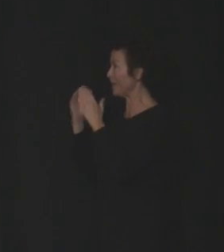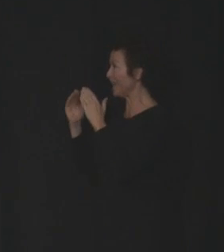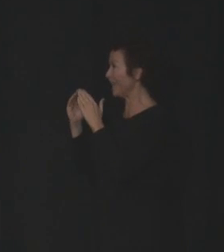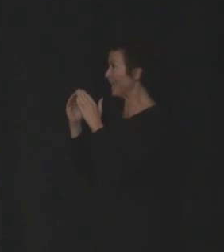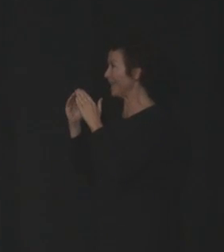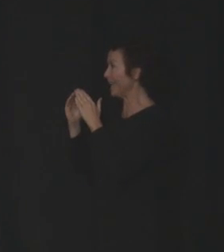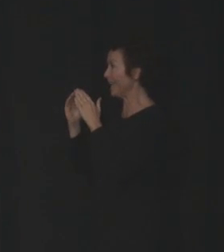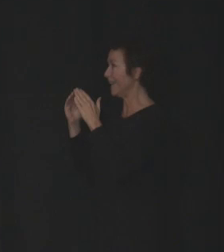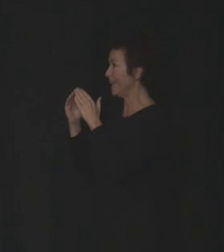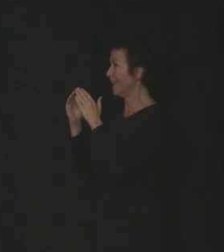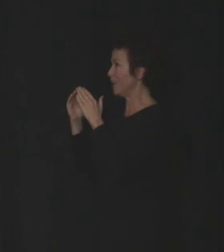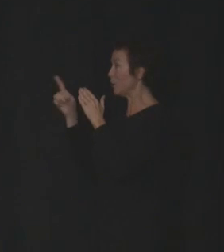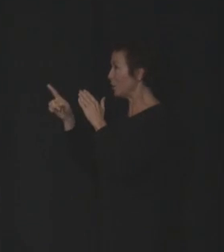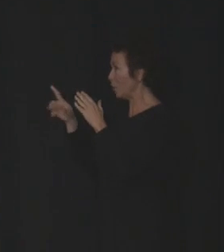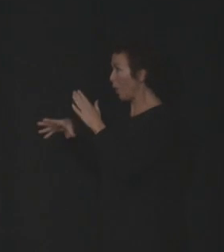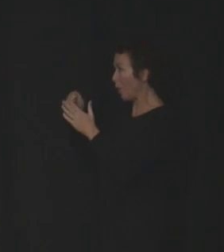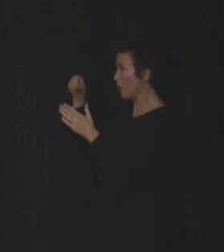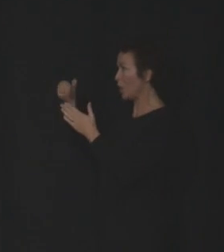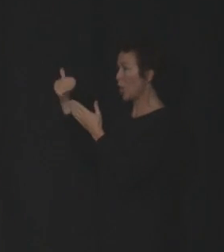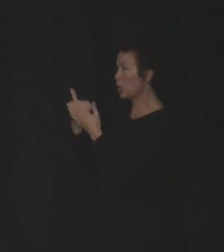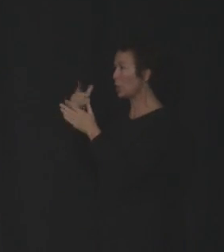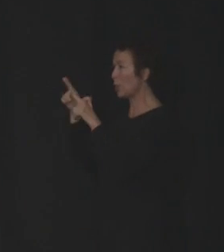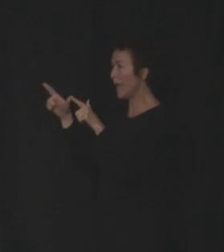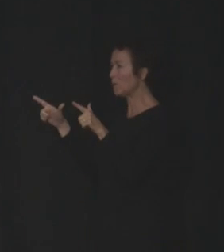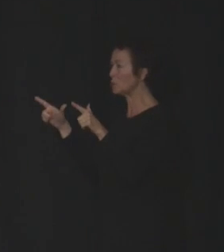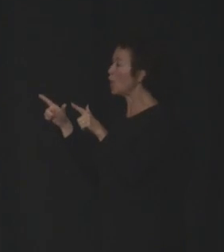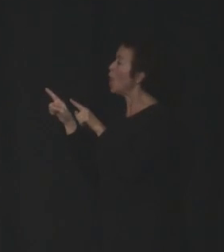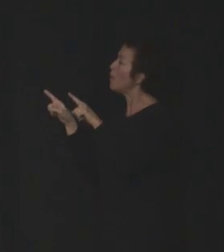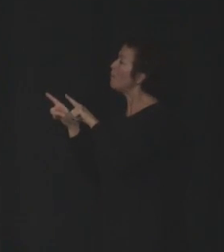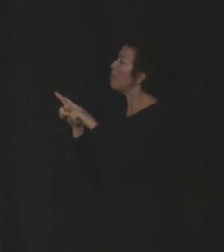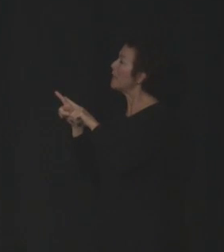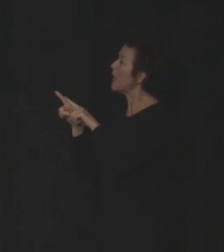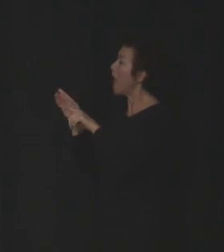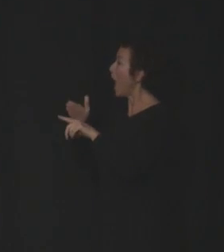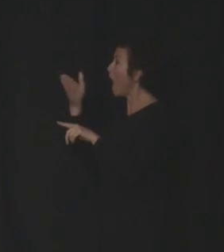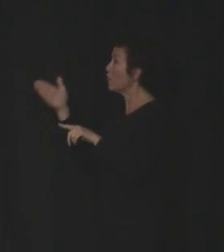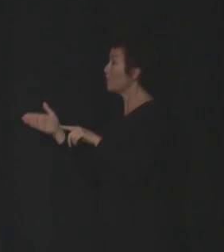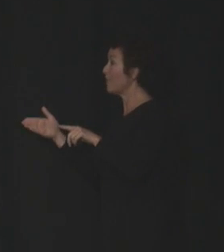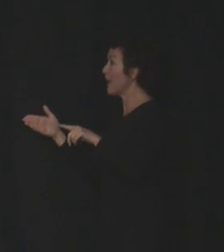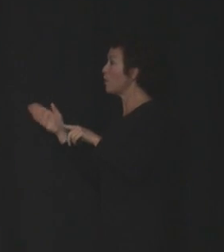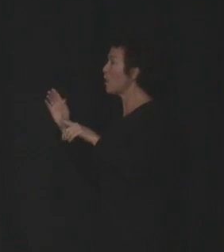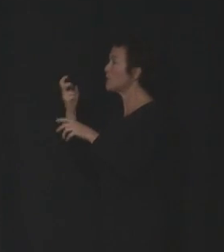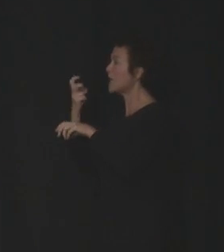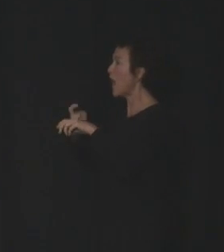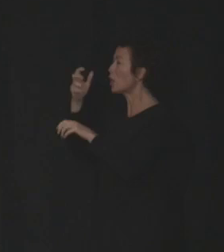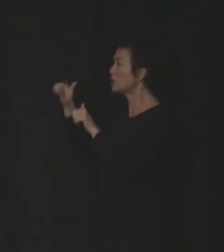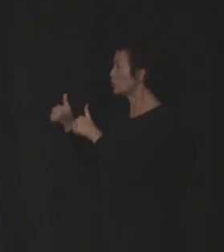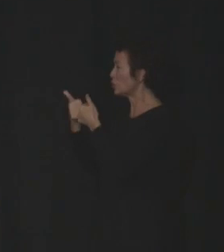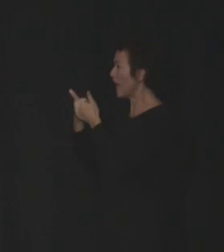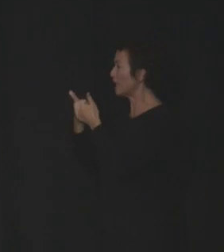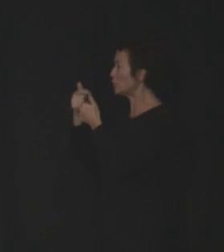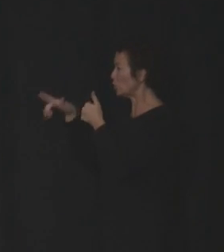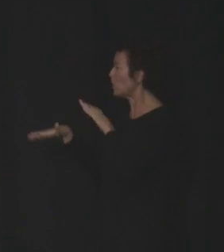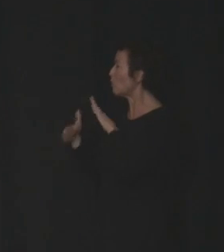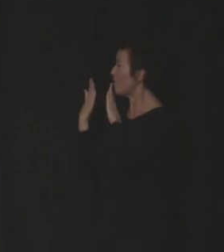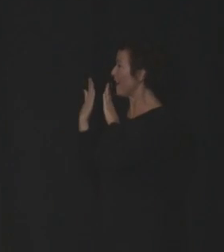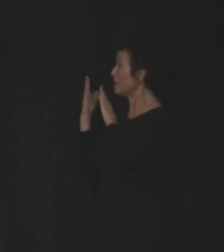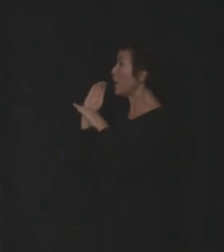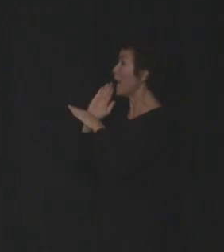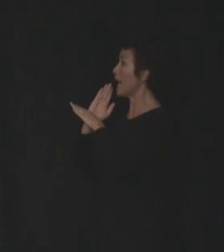a brand new language, what was the hardest challenge you had to well, what was the biggest challenge you had to overcome?